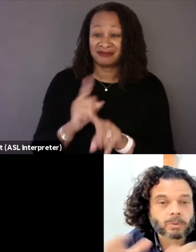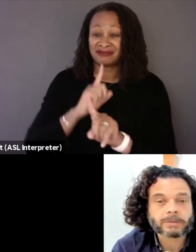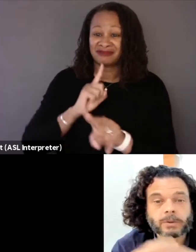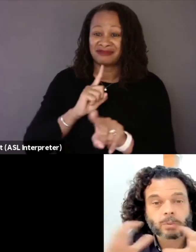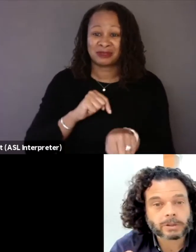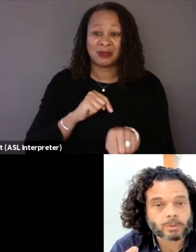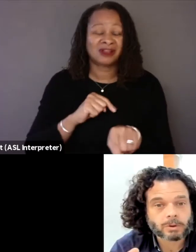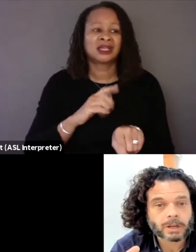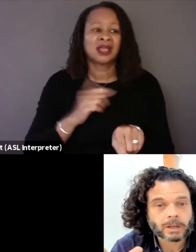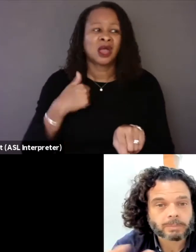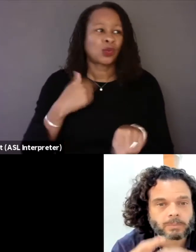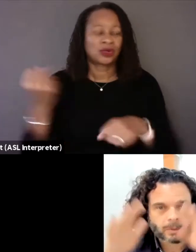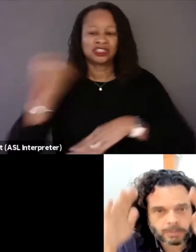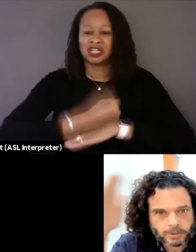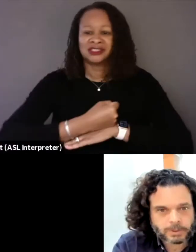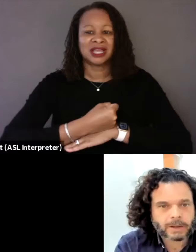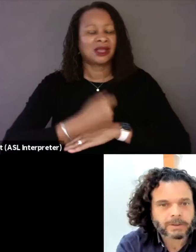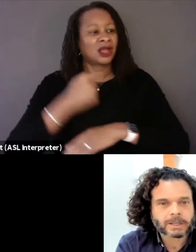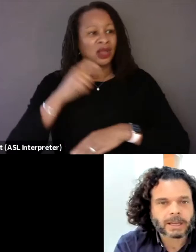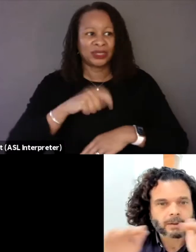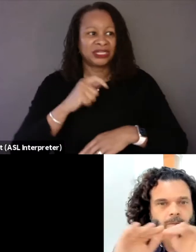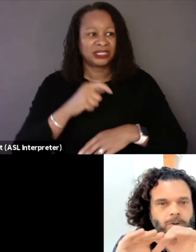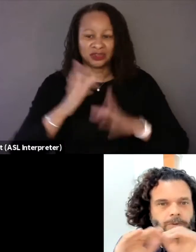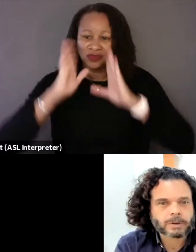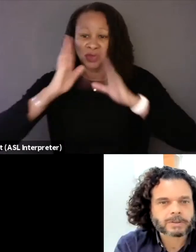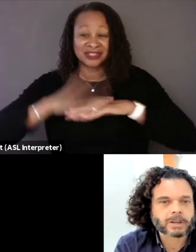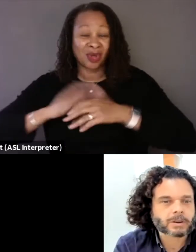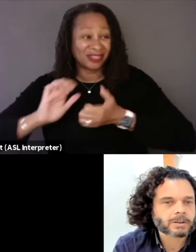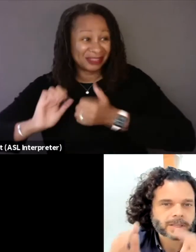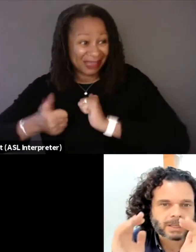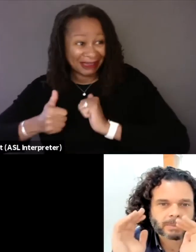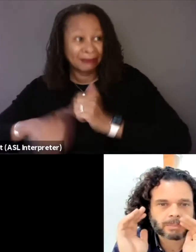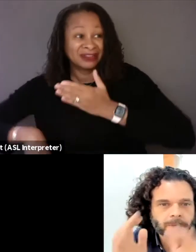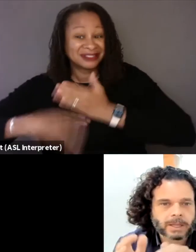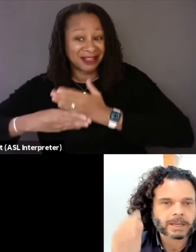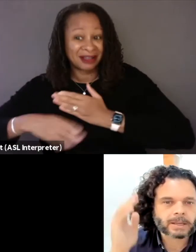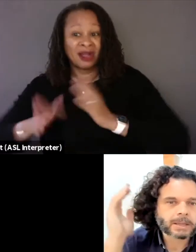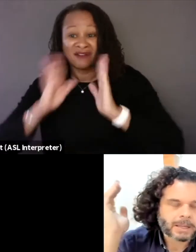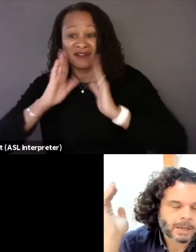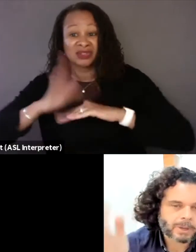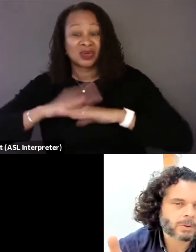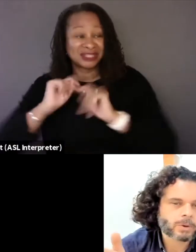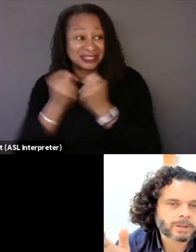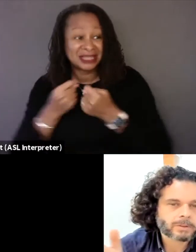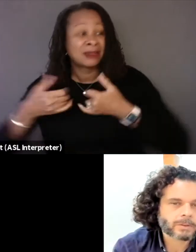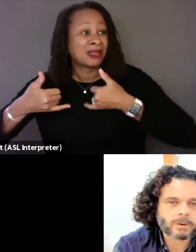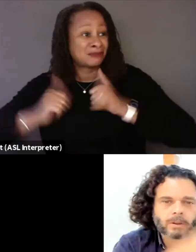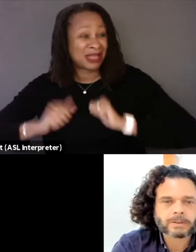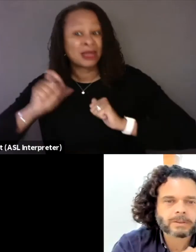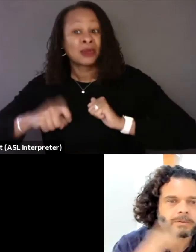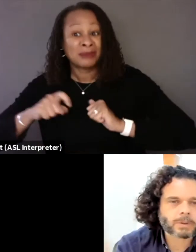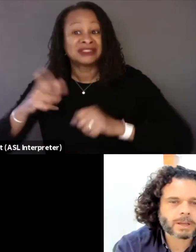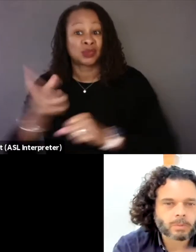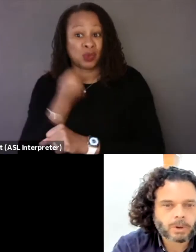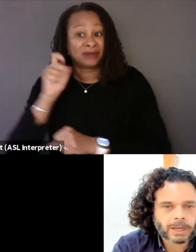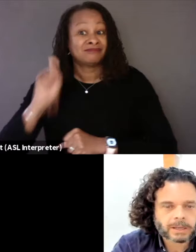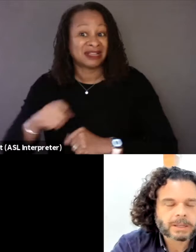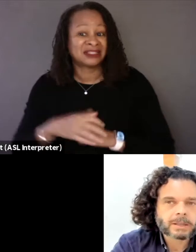We have to win the world cup, we're tuning everything out. We're focusing on our team and playing and we have to win. So all this stuff we'll have to wait.